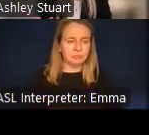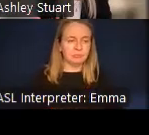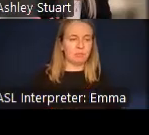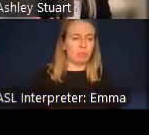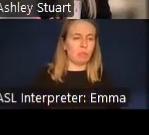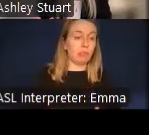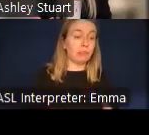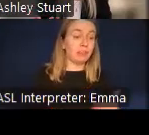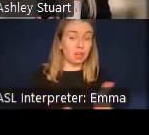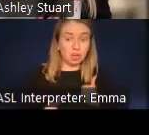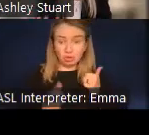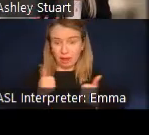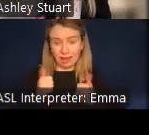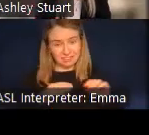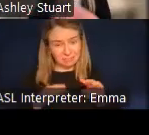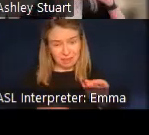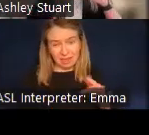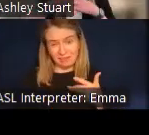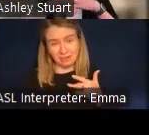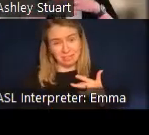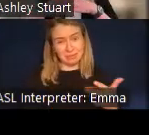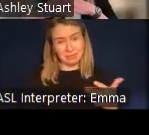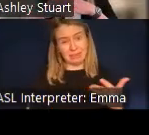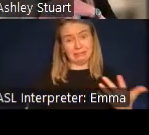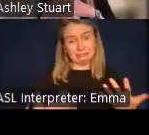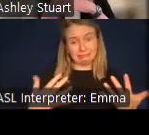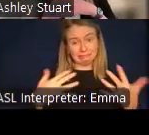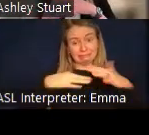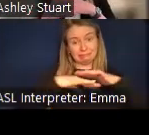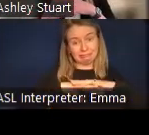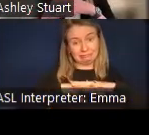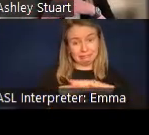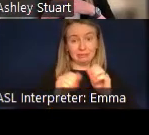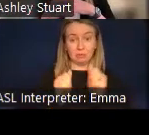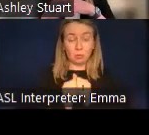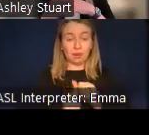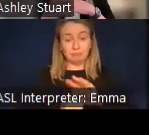behaviors often co occur with things like temper tantrums and